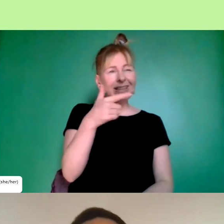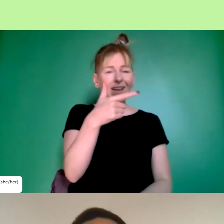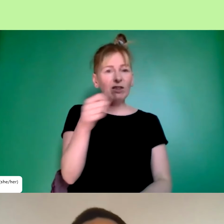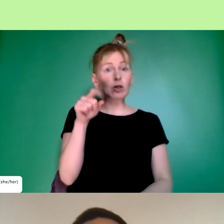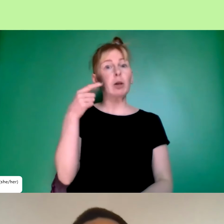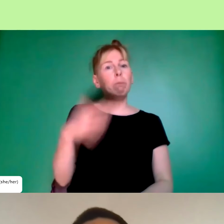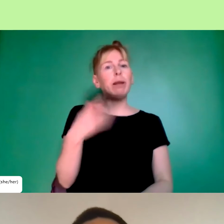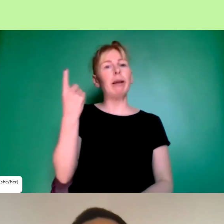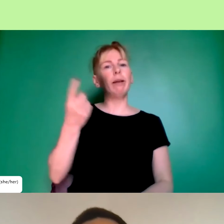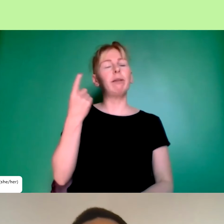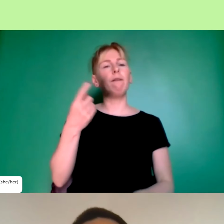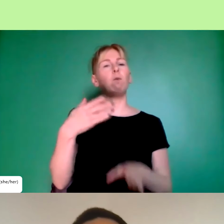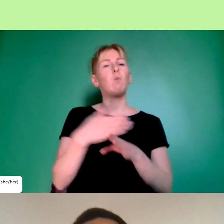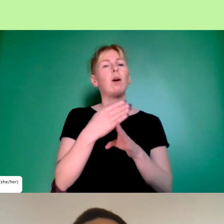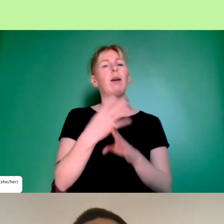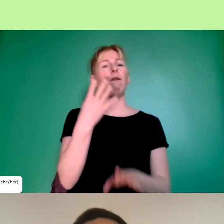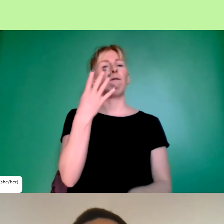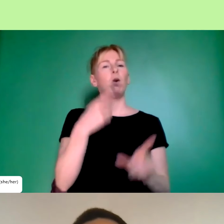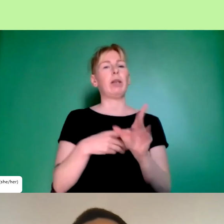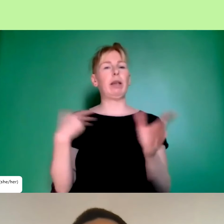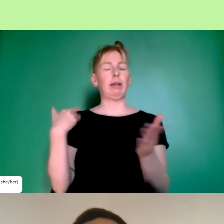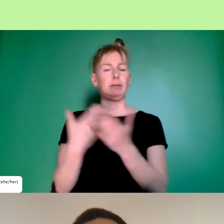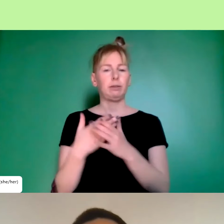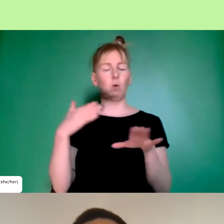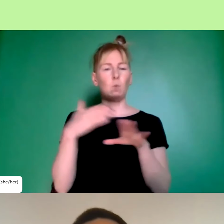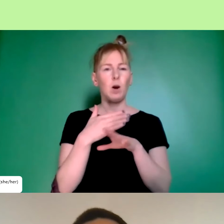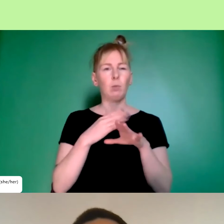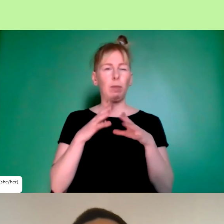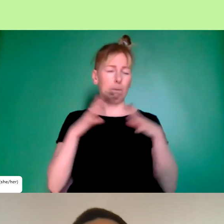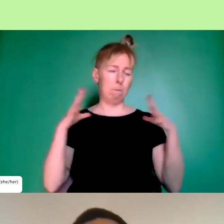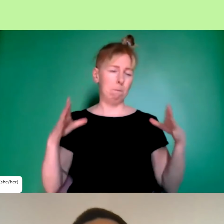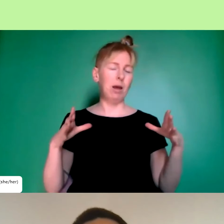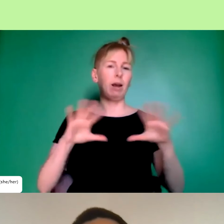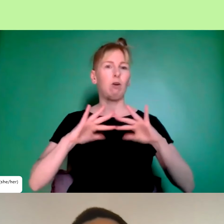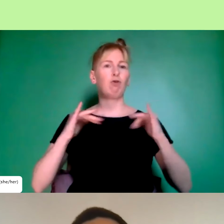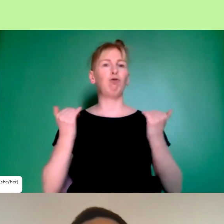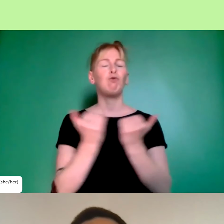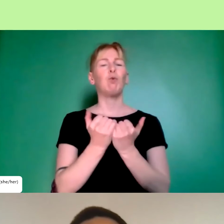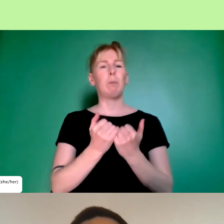group, a huge group of black women, over 50 people trying to start a fishbowl up in Cape